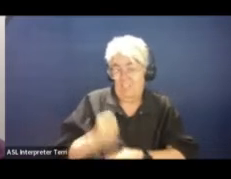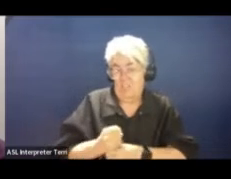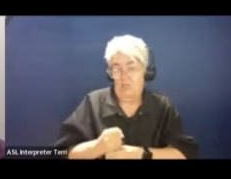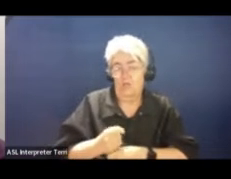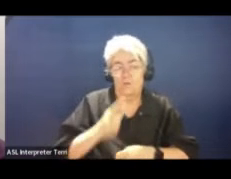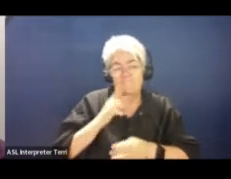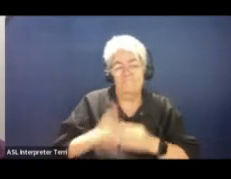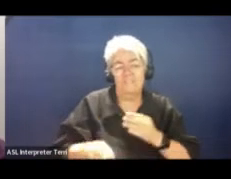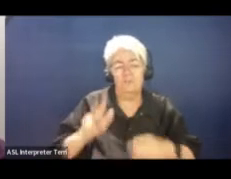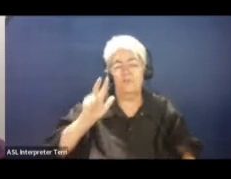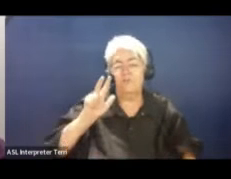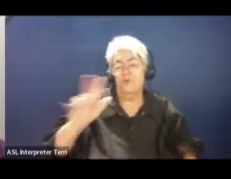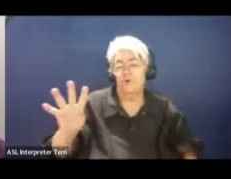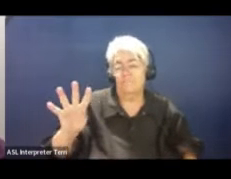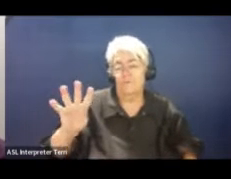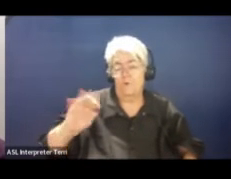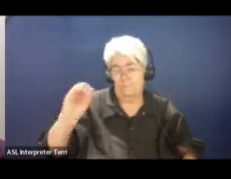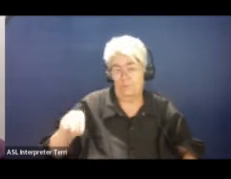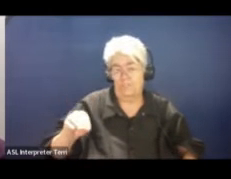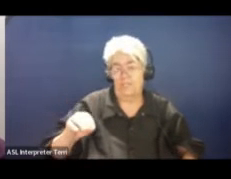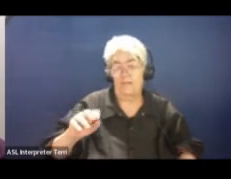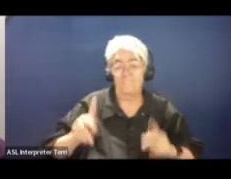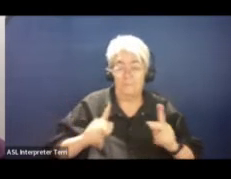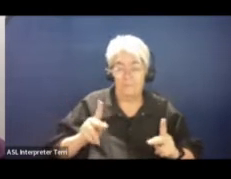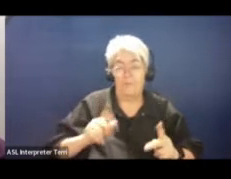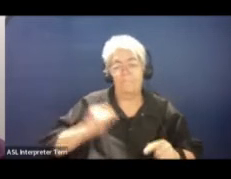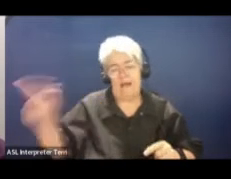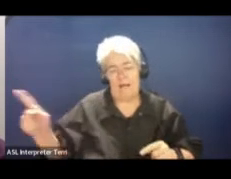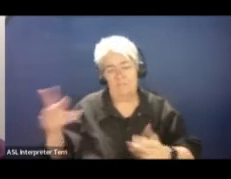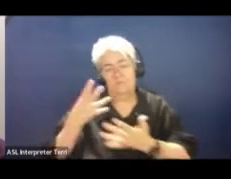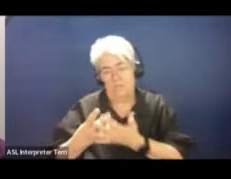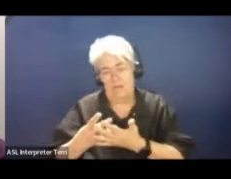34% recidivism rate. This is a phenomenal rate and it is really